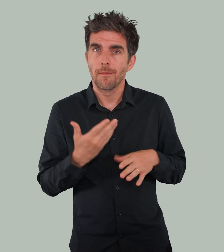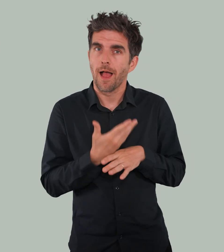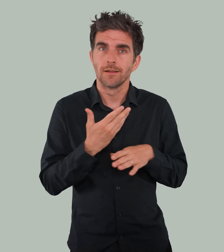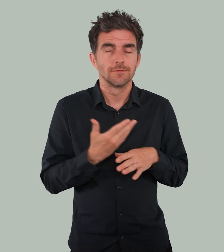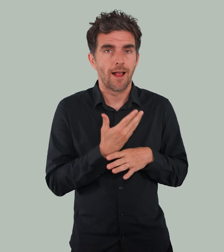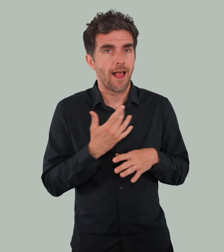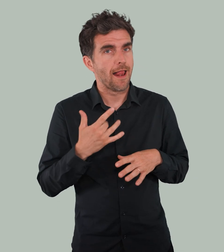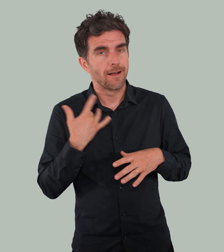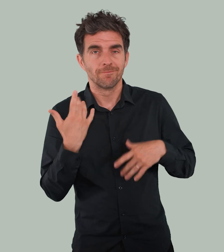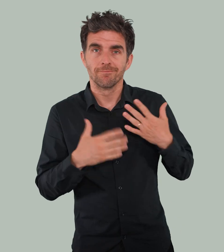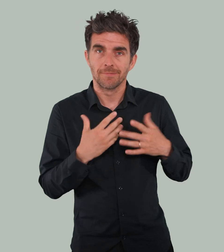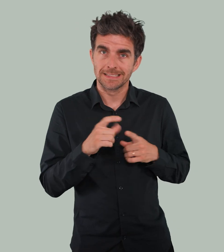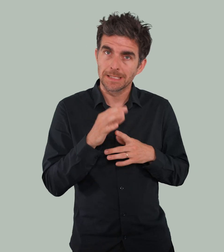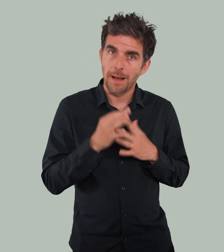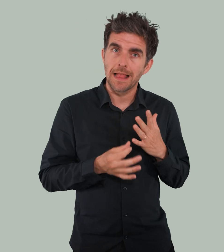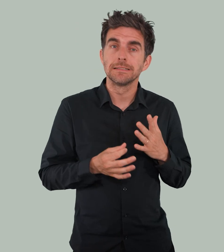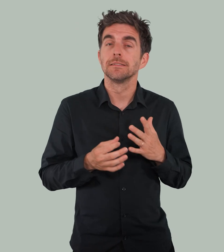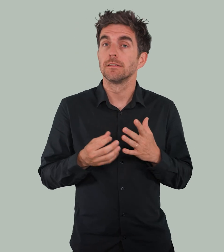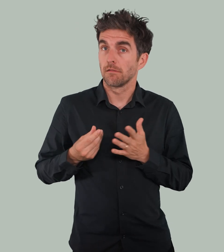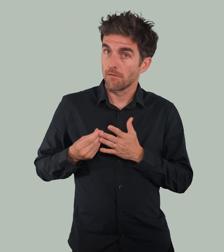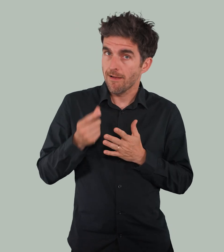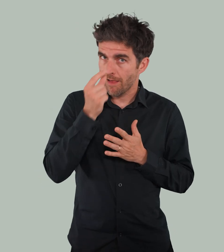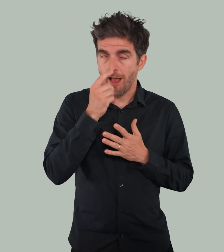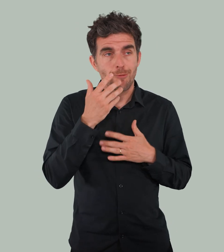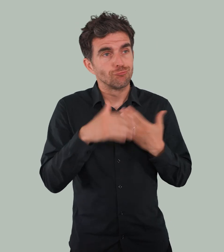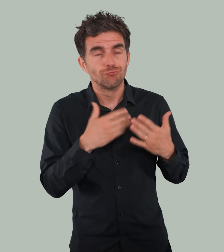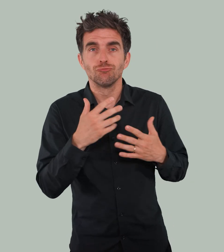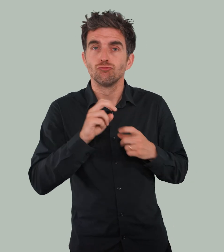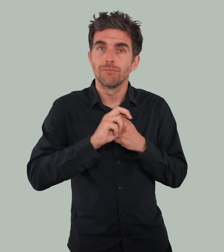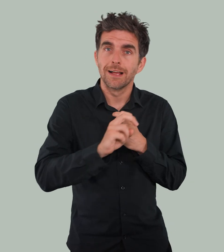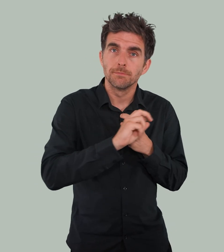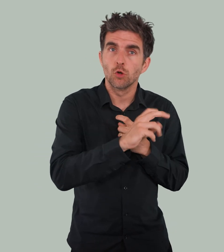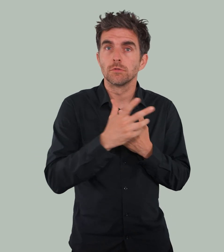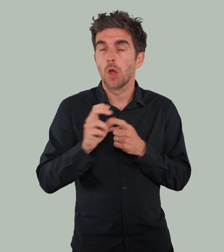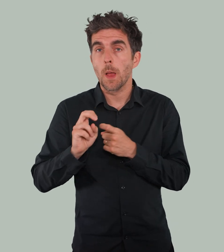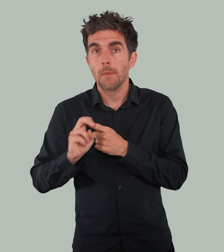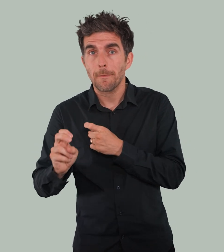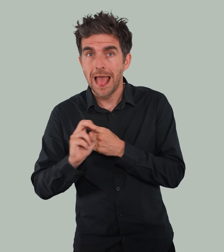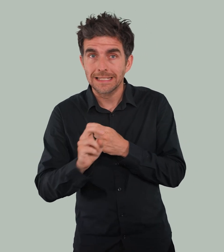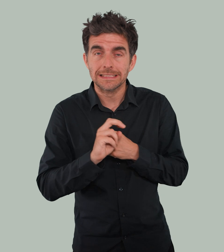practical realities of living with a disability, by enabling access to transport and mobility,